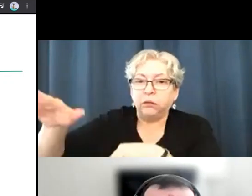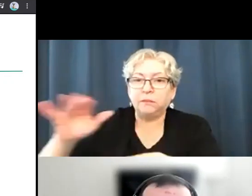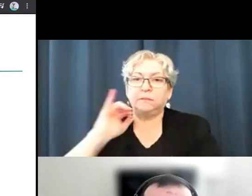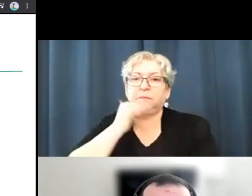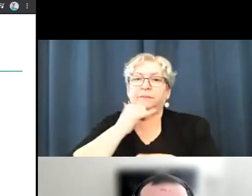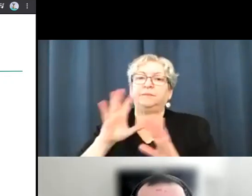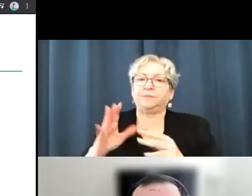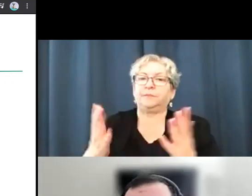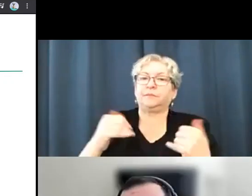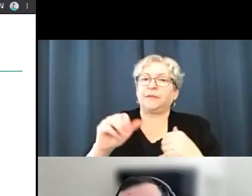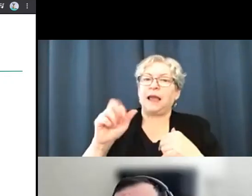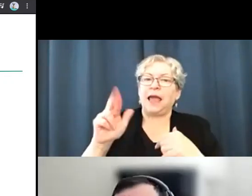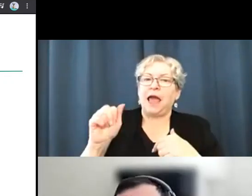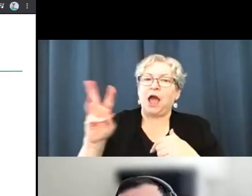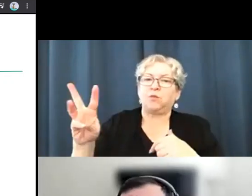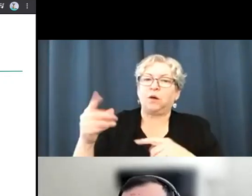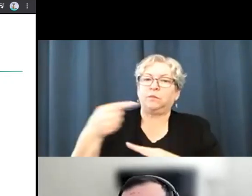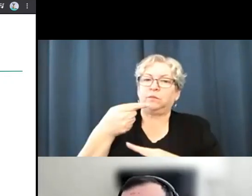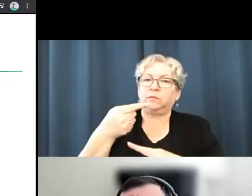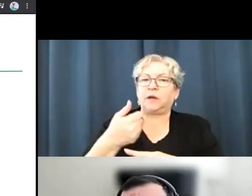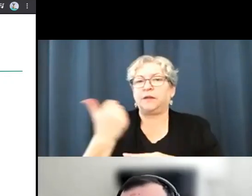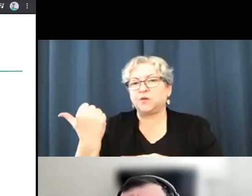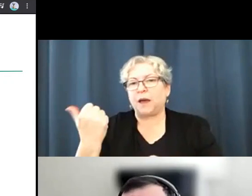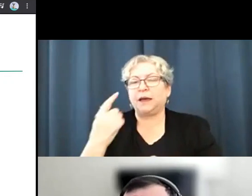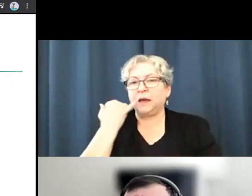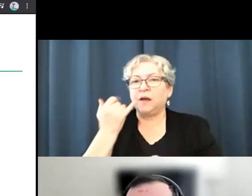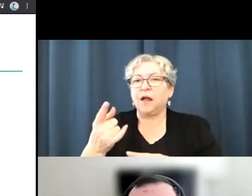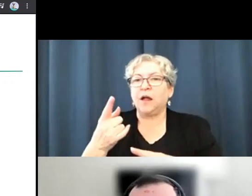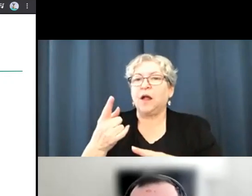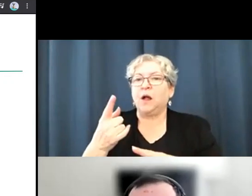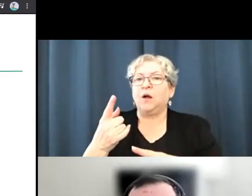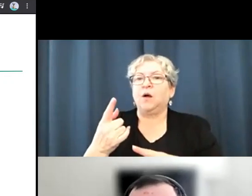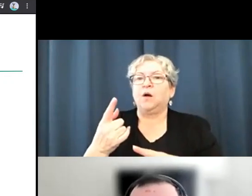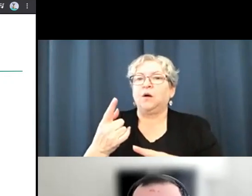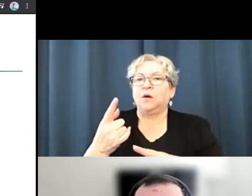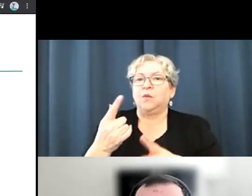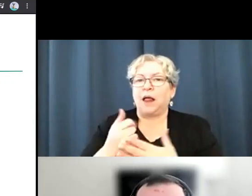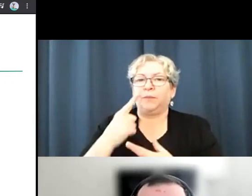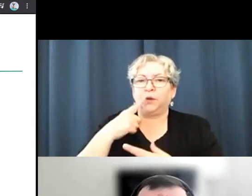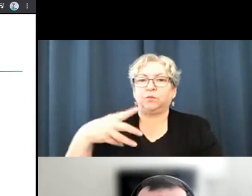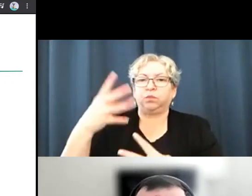And then the arrow keys will navigate through the page, but then if you're focused on an element, sometimes the arrows keys will actually change the value.